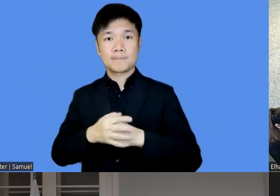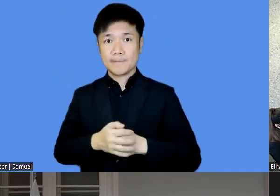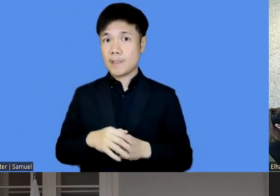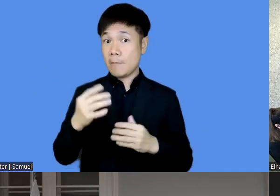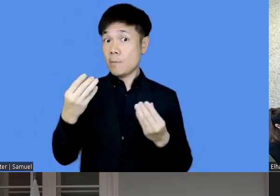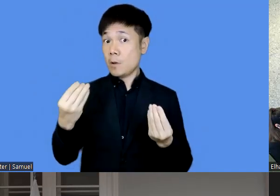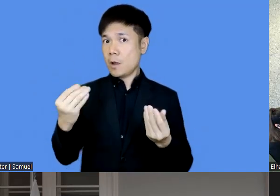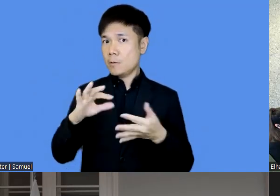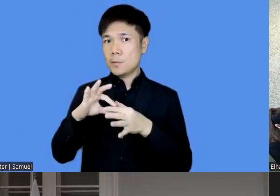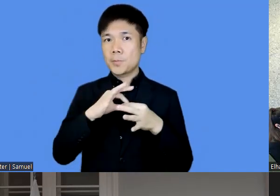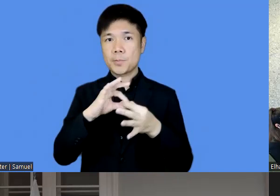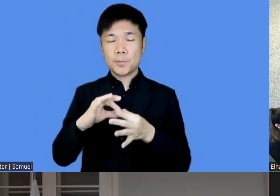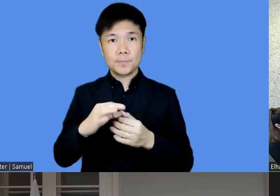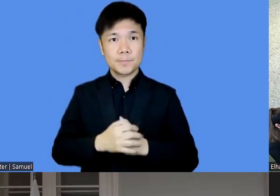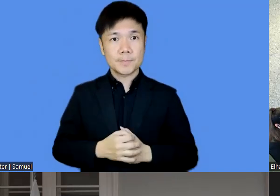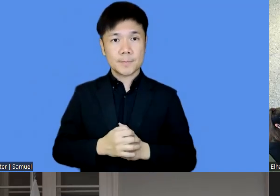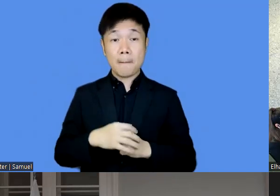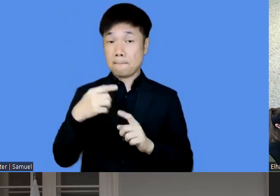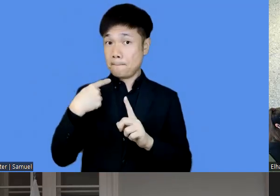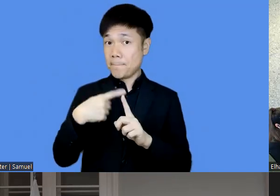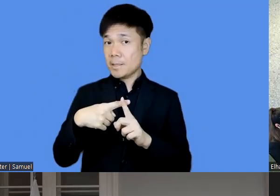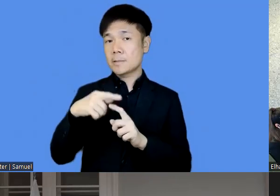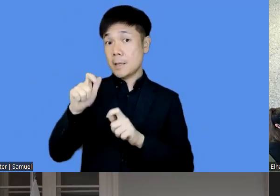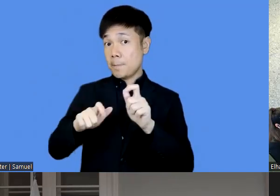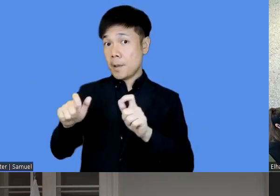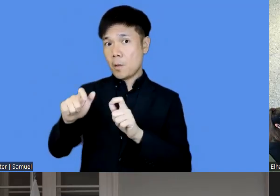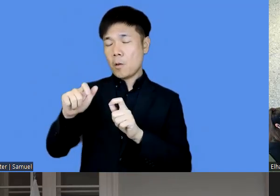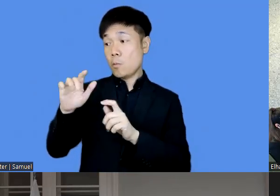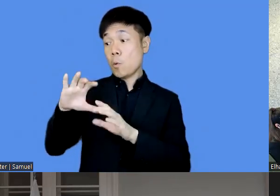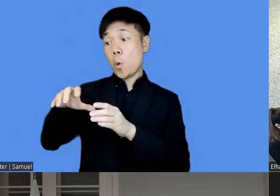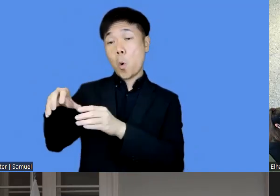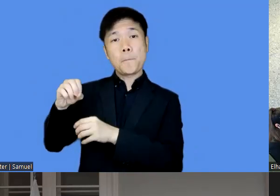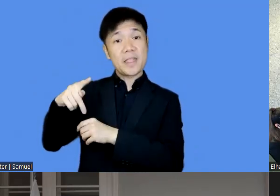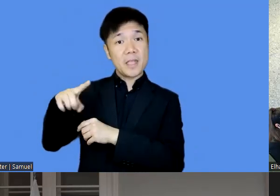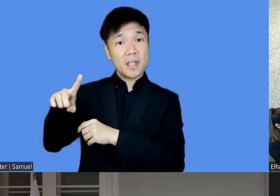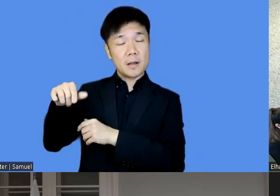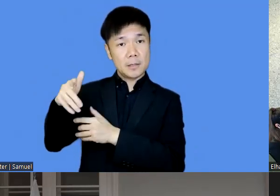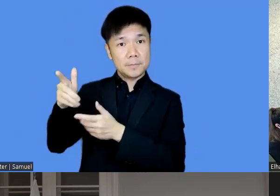of organisations with persons with disabilitieses and persons with disabilities from the operation